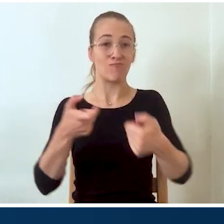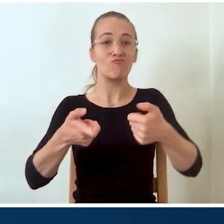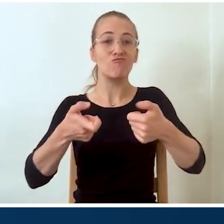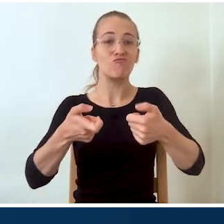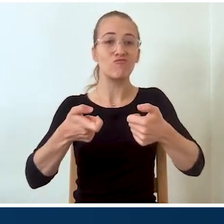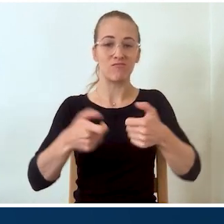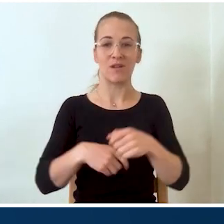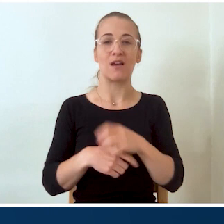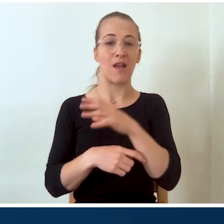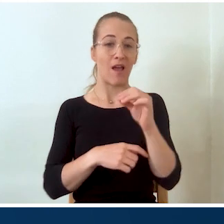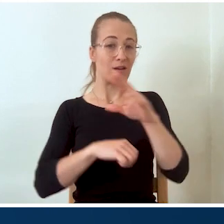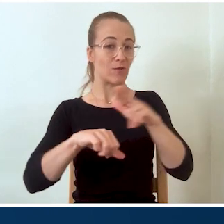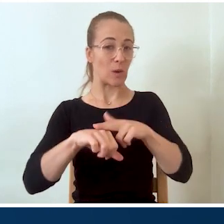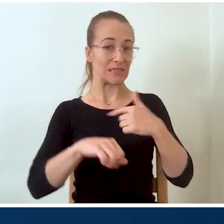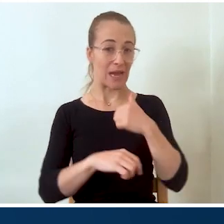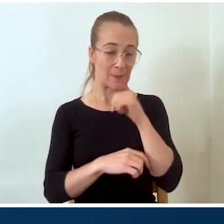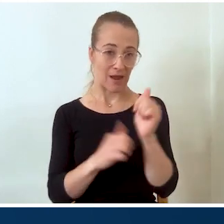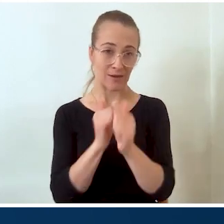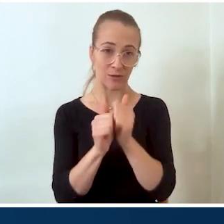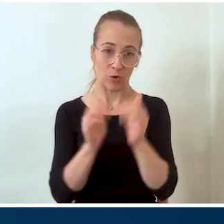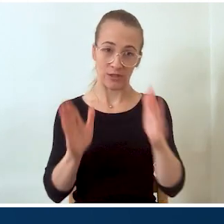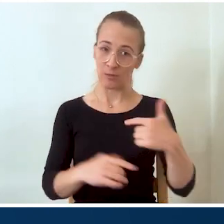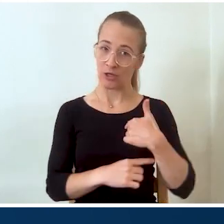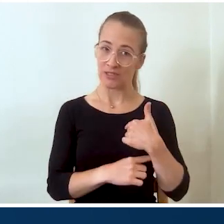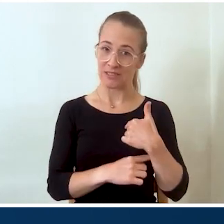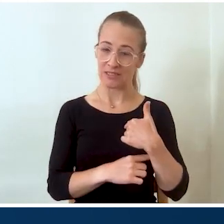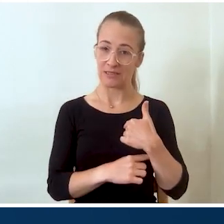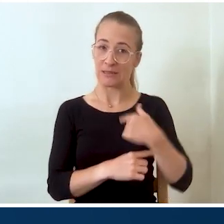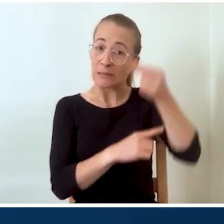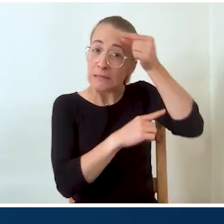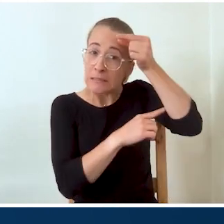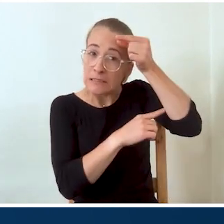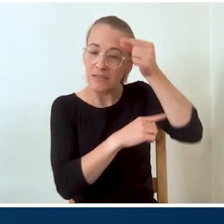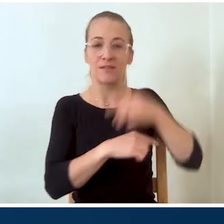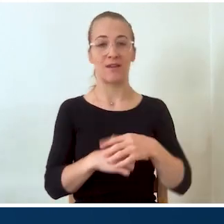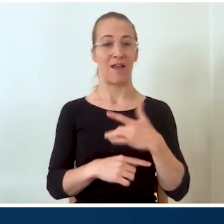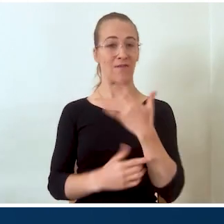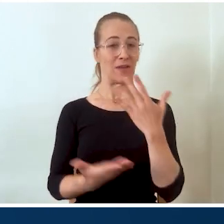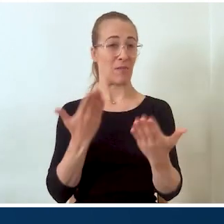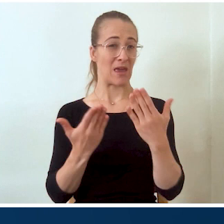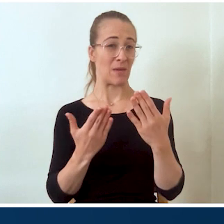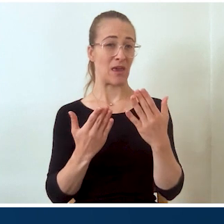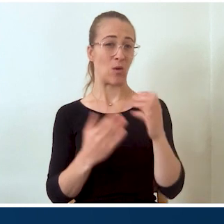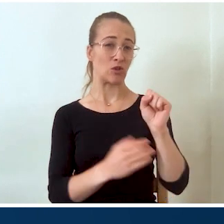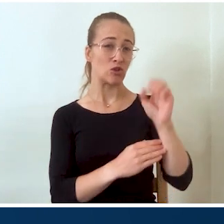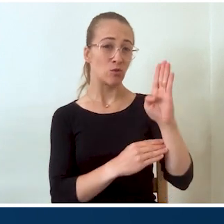And of course, I am not a sports person, so I feel like it might've been a Super Bowl ad when it first came out.